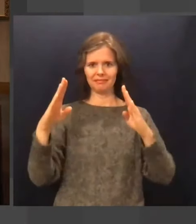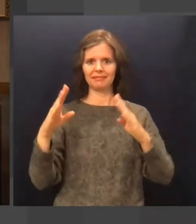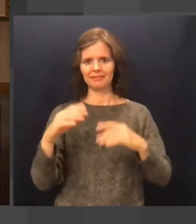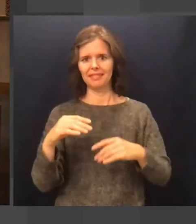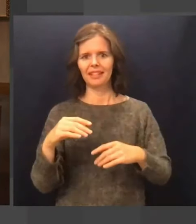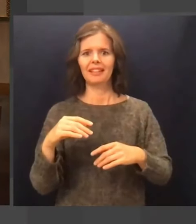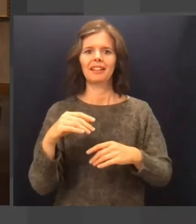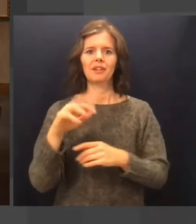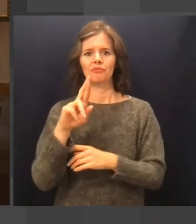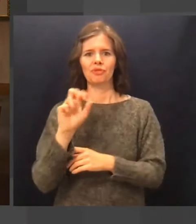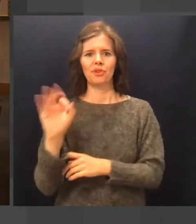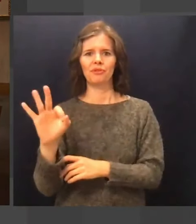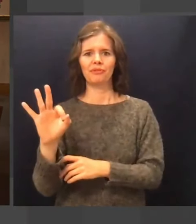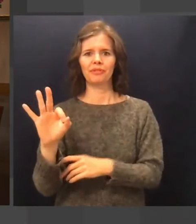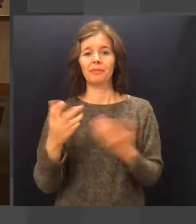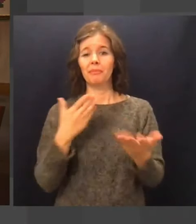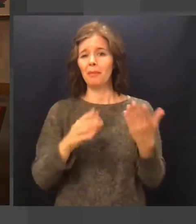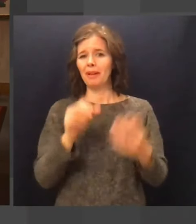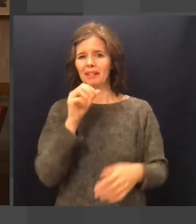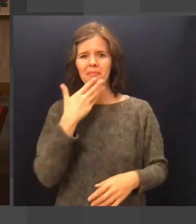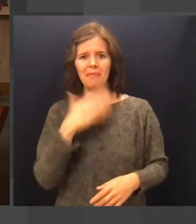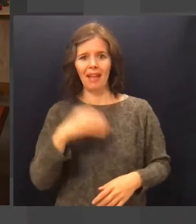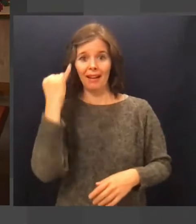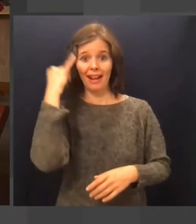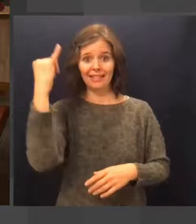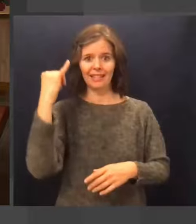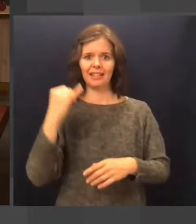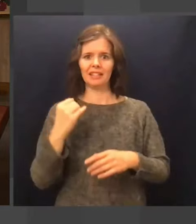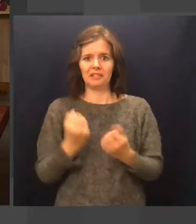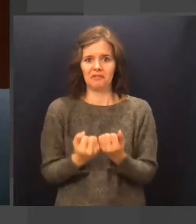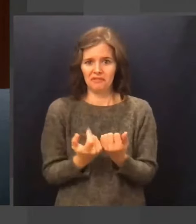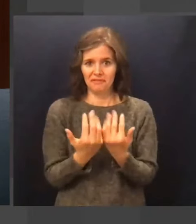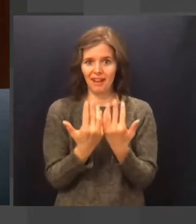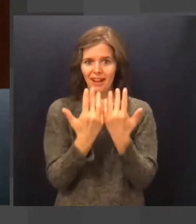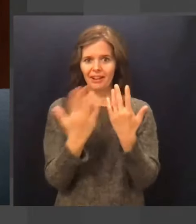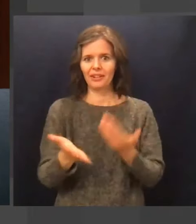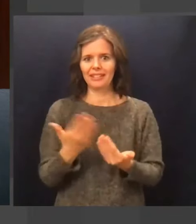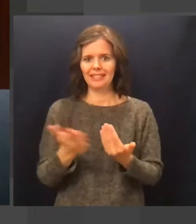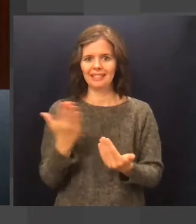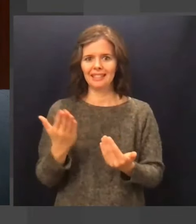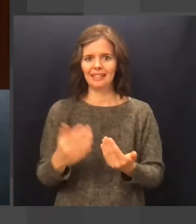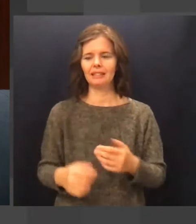FULLY BUILT OF WOOL.